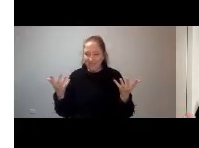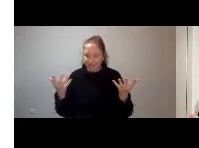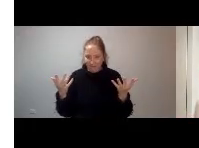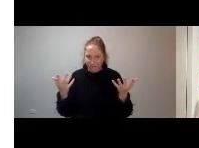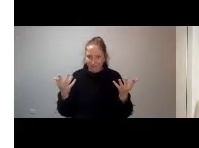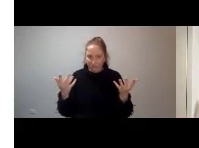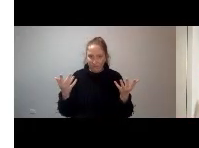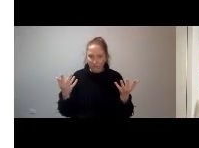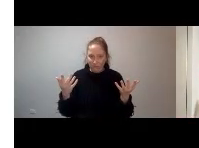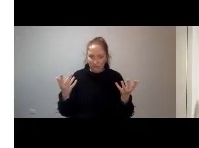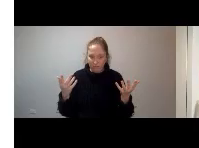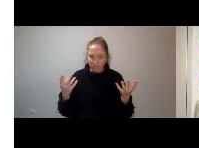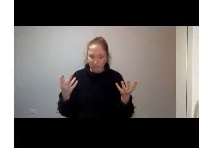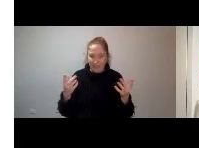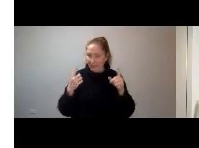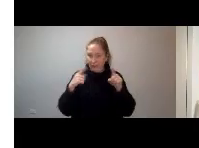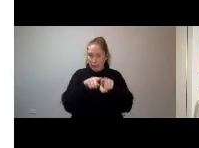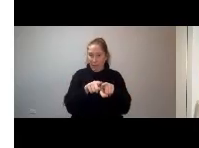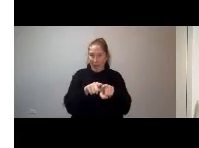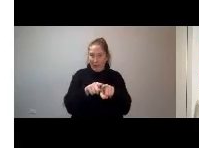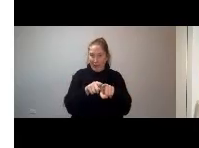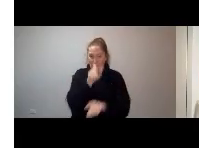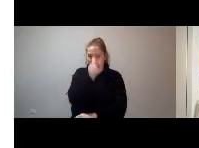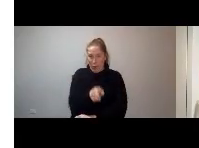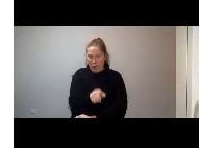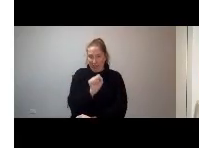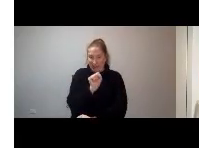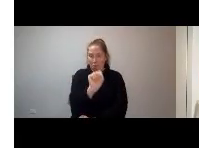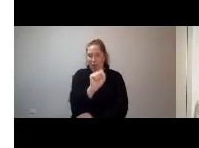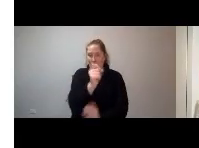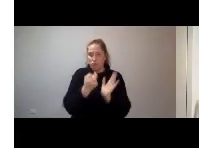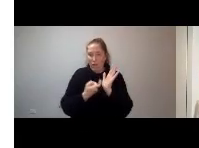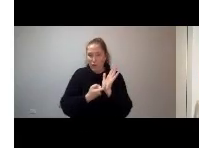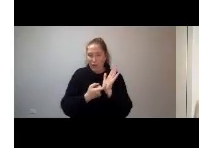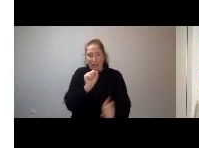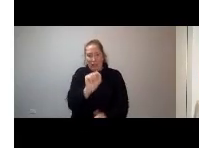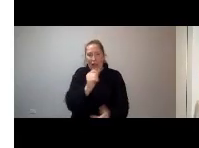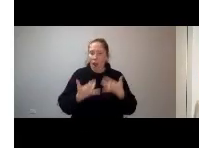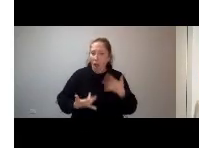will depend on each individual's preferences and their own circumstances. So, it's incredibly hard